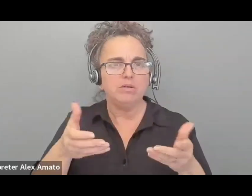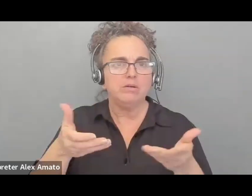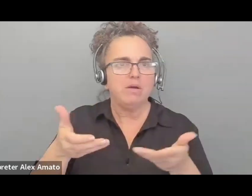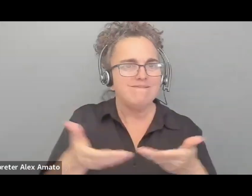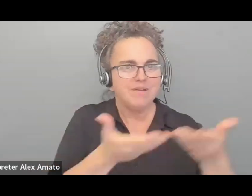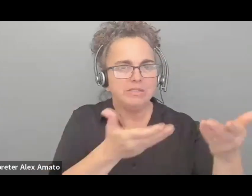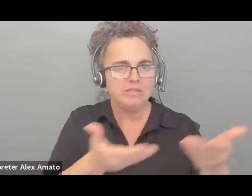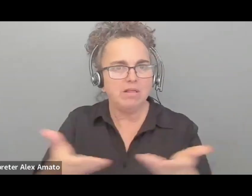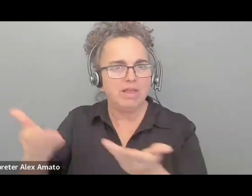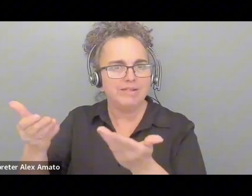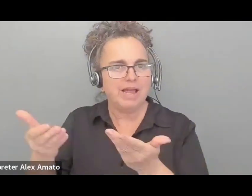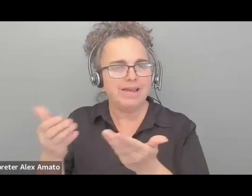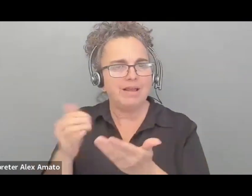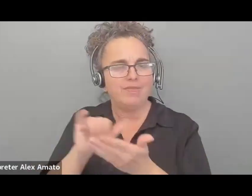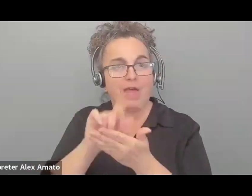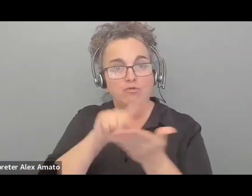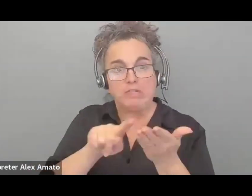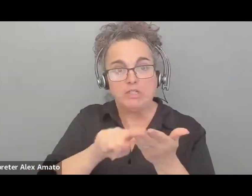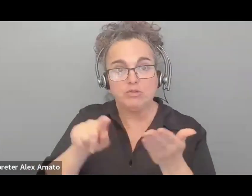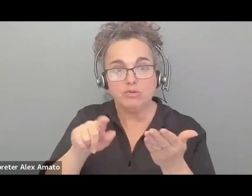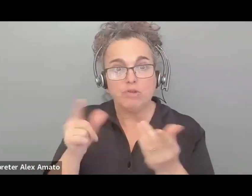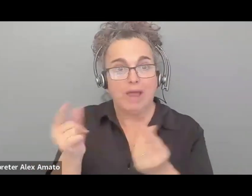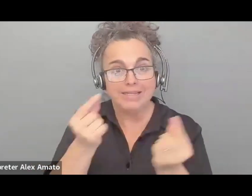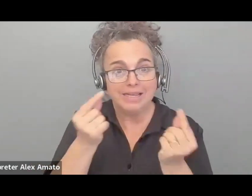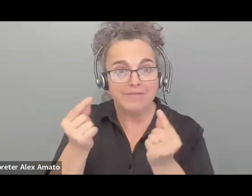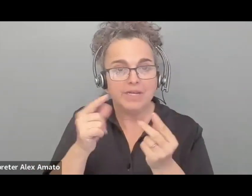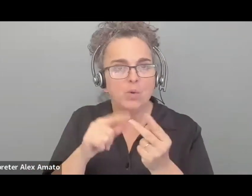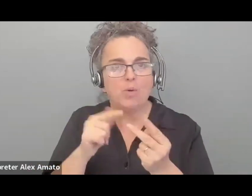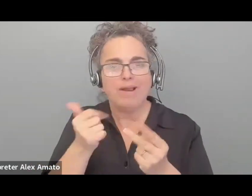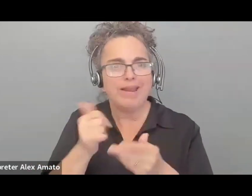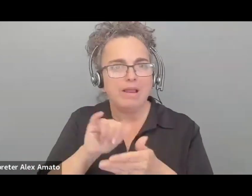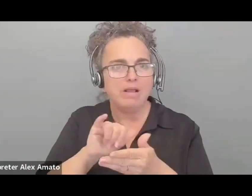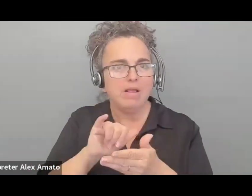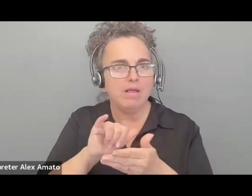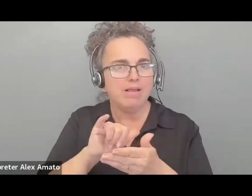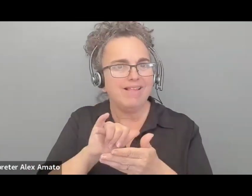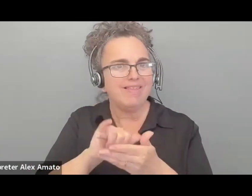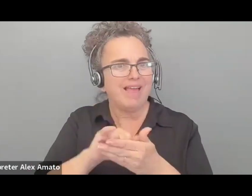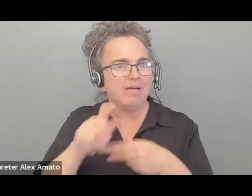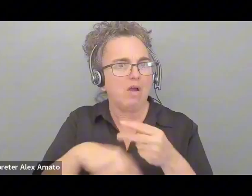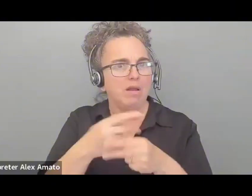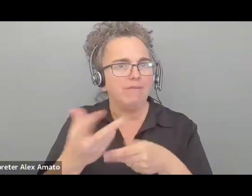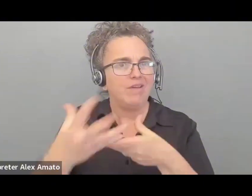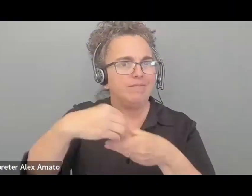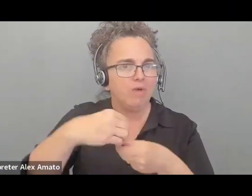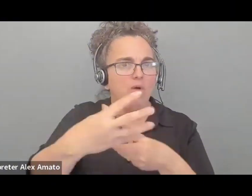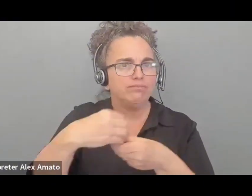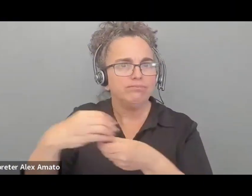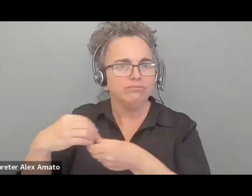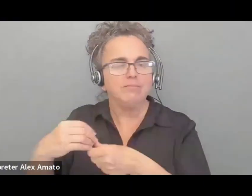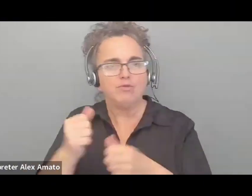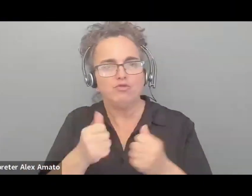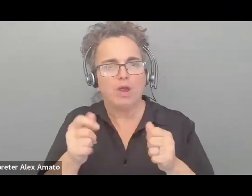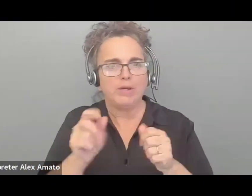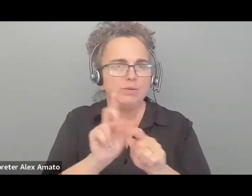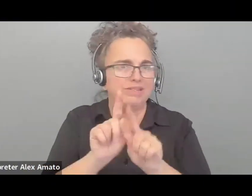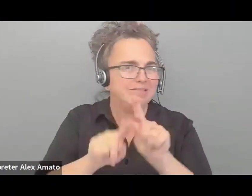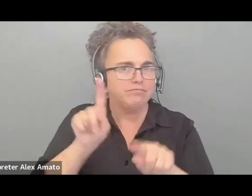research activities or engagements that are meant to bring a wide range of users, people with disabilities to other marginalized groups and,